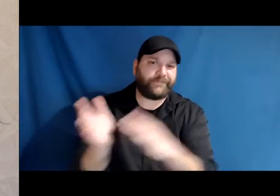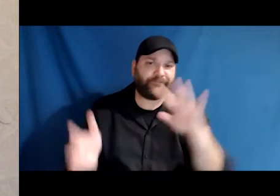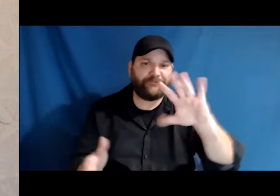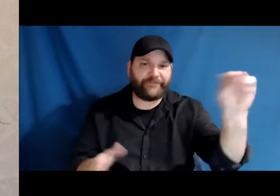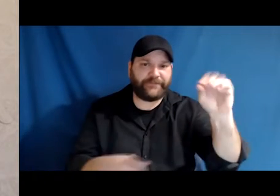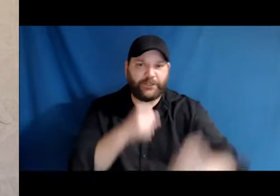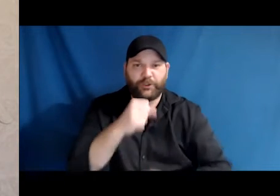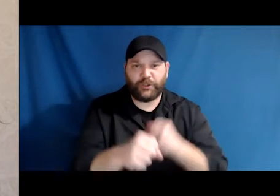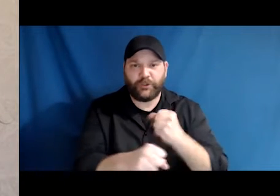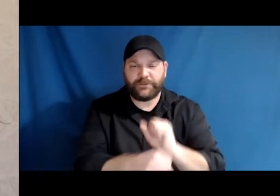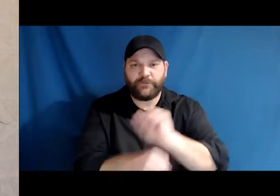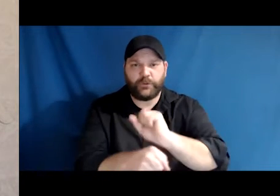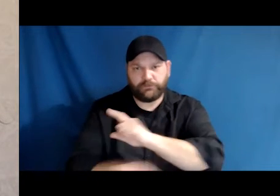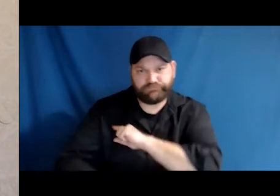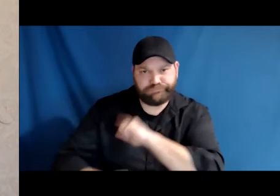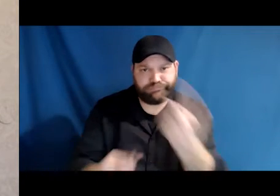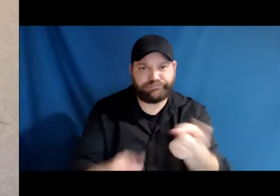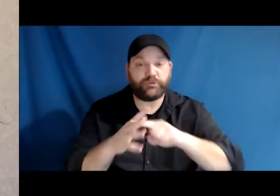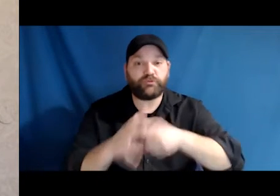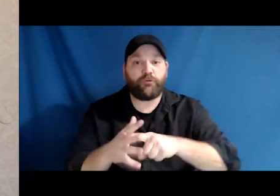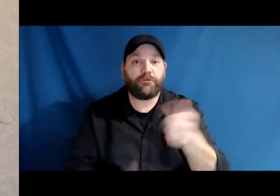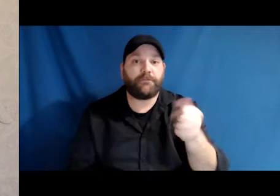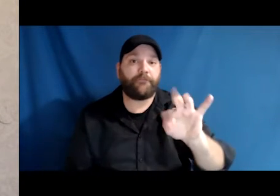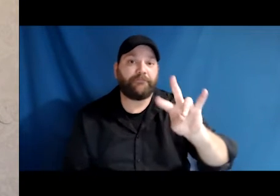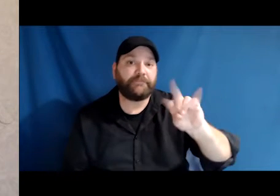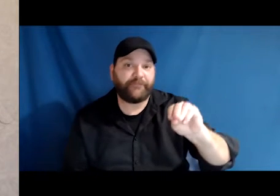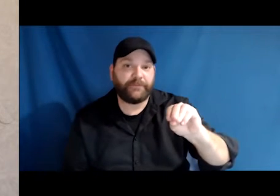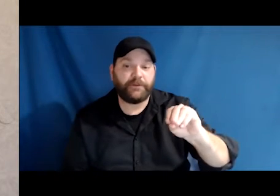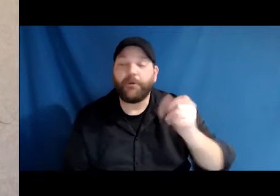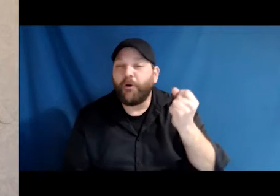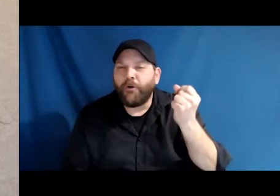He started at Brown in 1970 but his journey at Brown began even earlier.